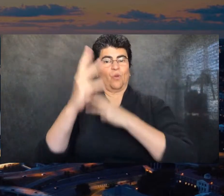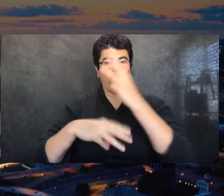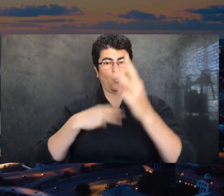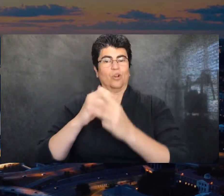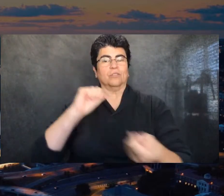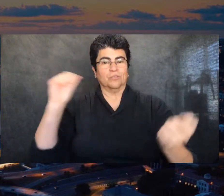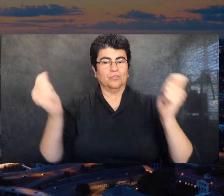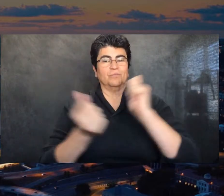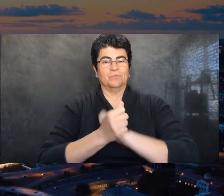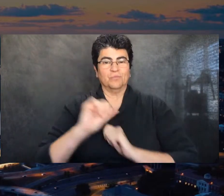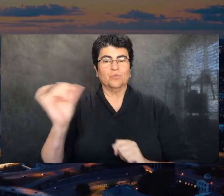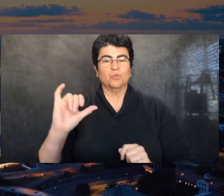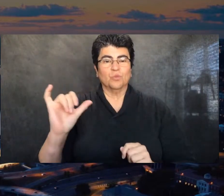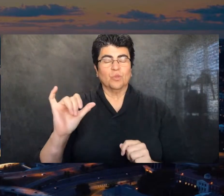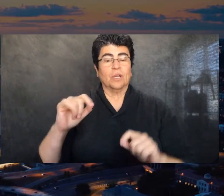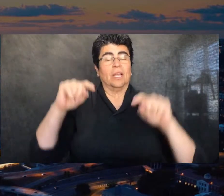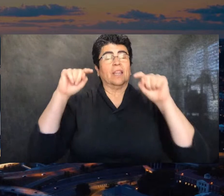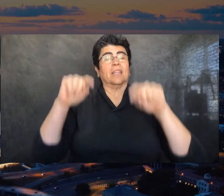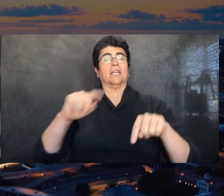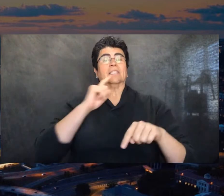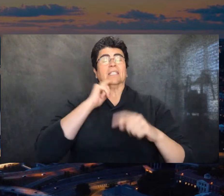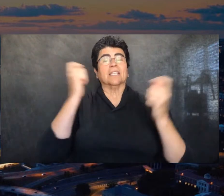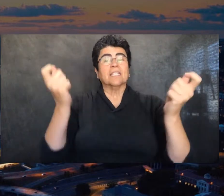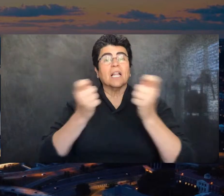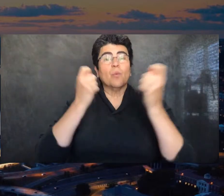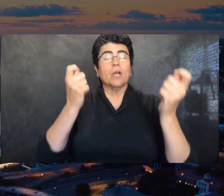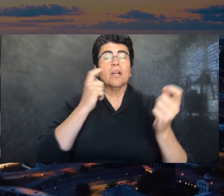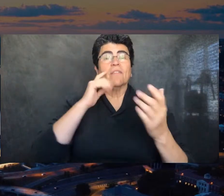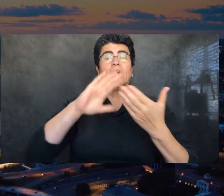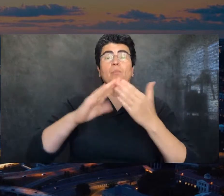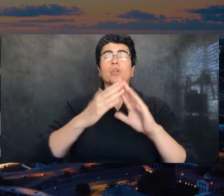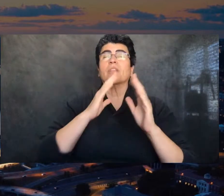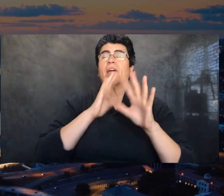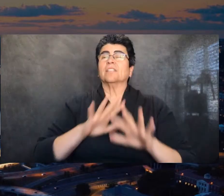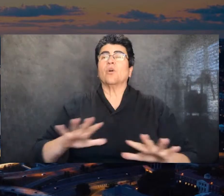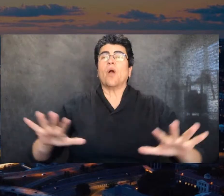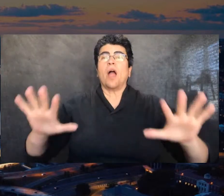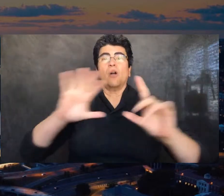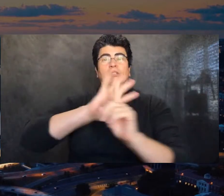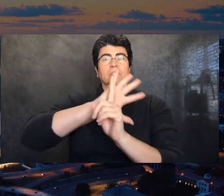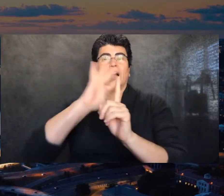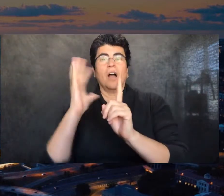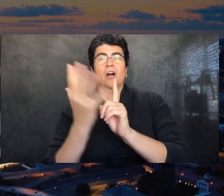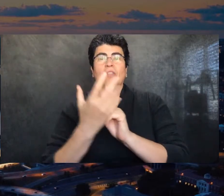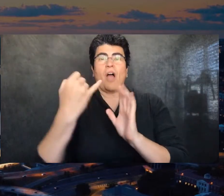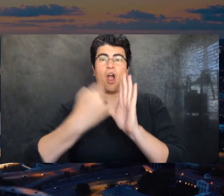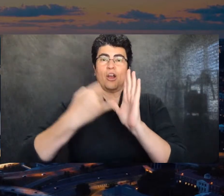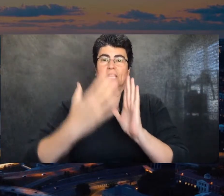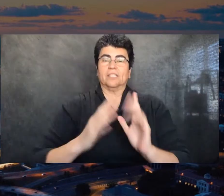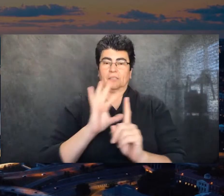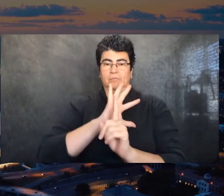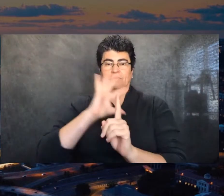This is as much a celebration of the community that surrounds the artist as it is about the art itself.